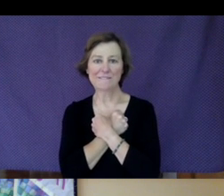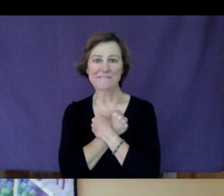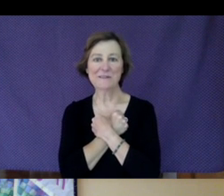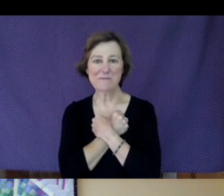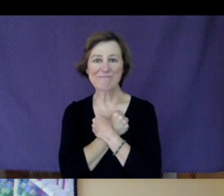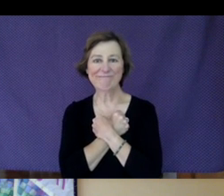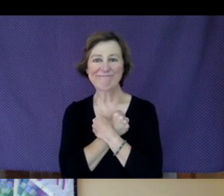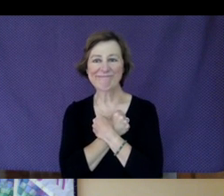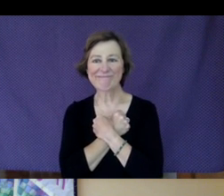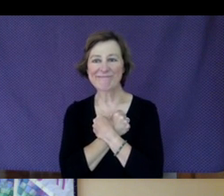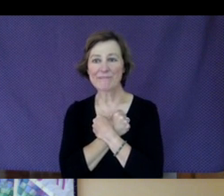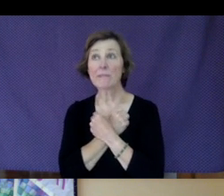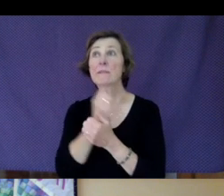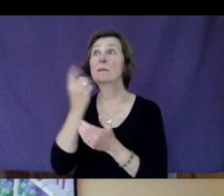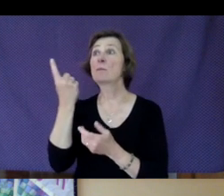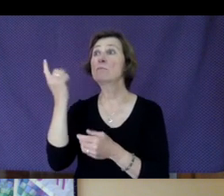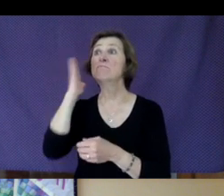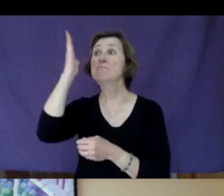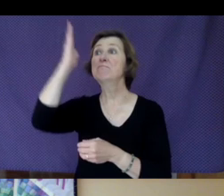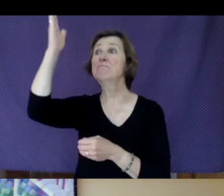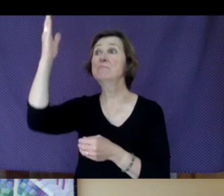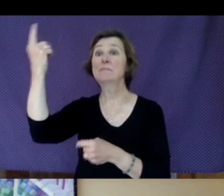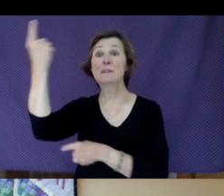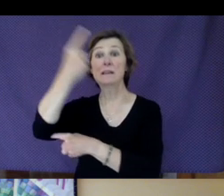There will come a day when I will be gone from your lives